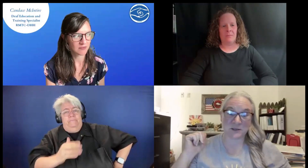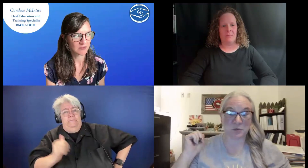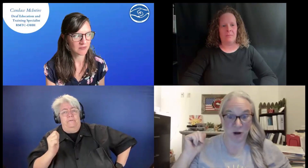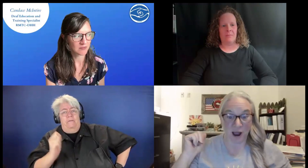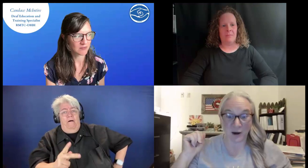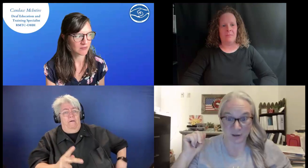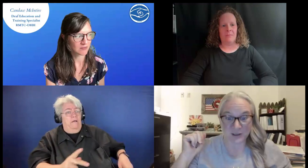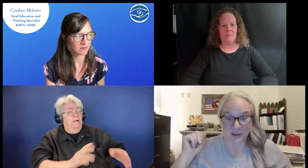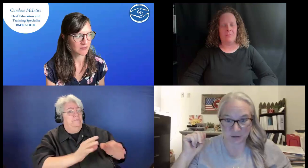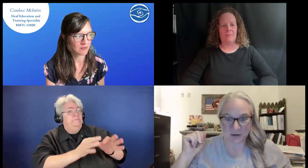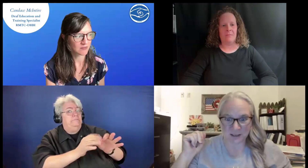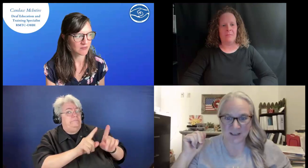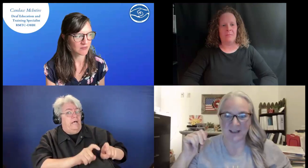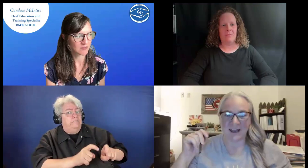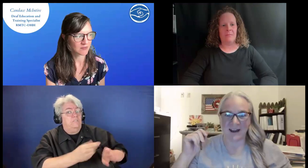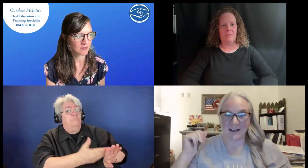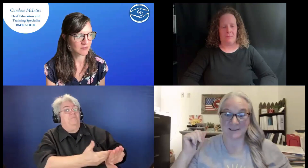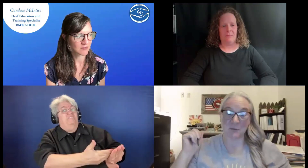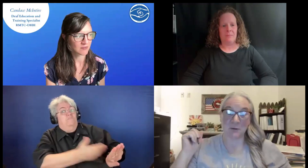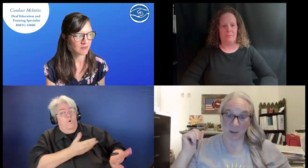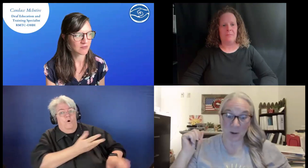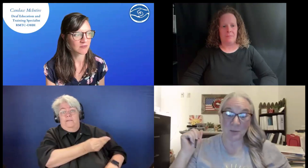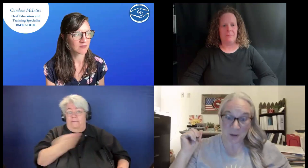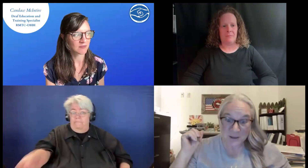test prior to. And I was like well I'm gonna